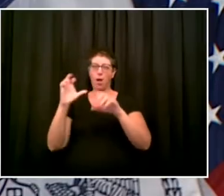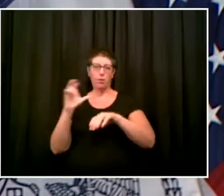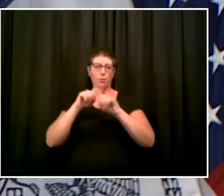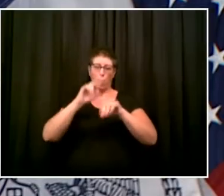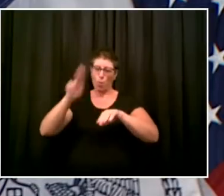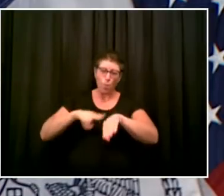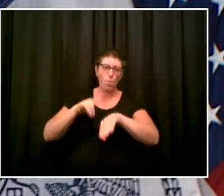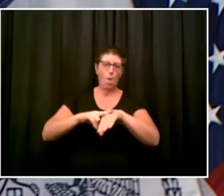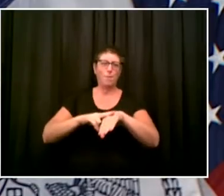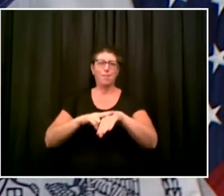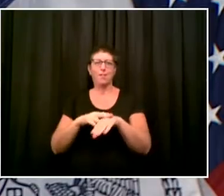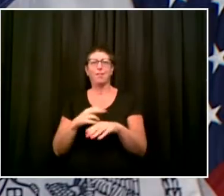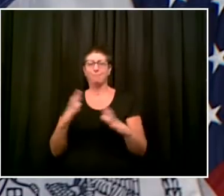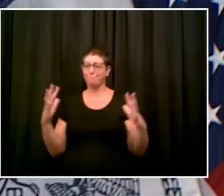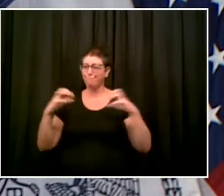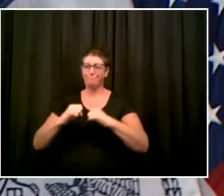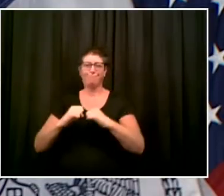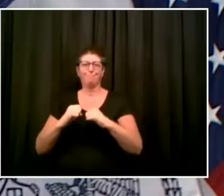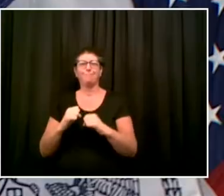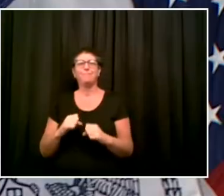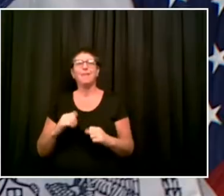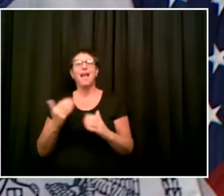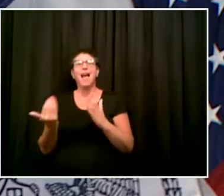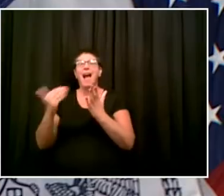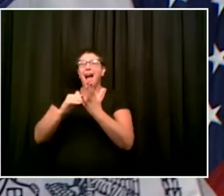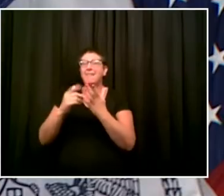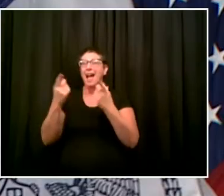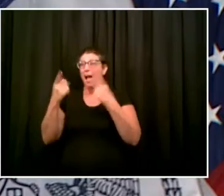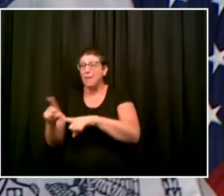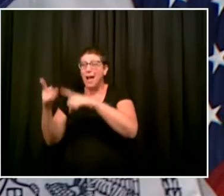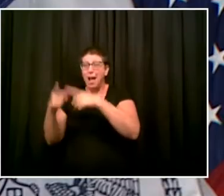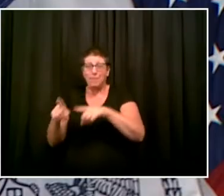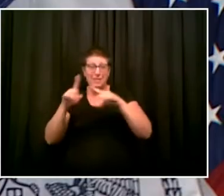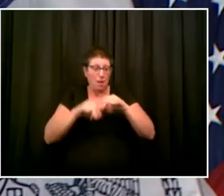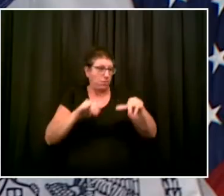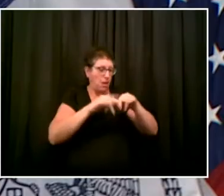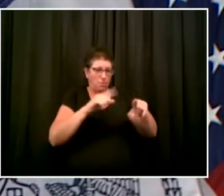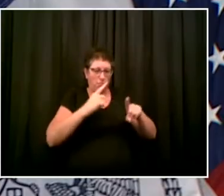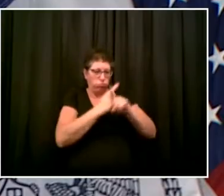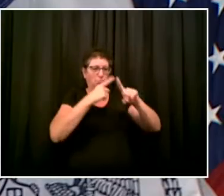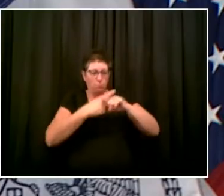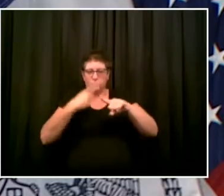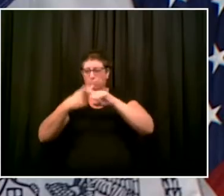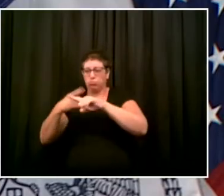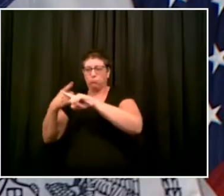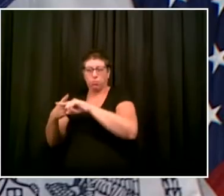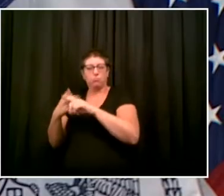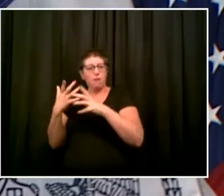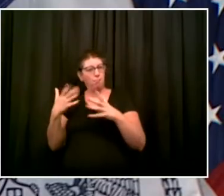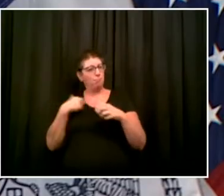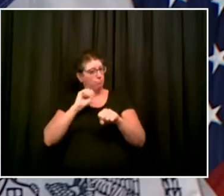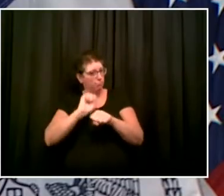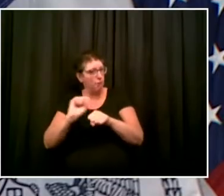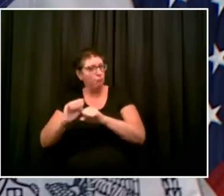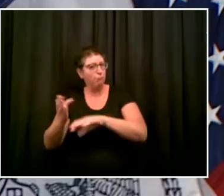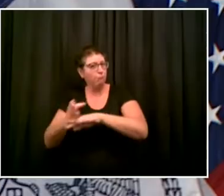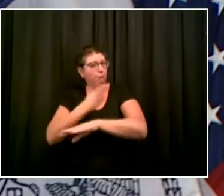TO BRING THIS CITY BACK. THINKING ABOUT WHAT WE HAVE BEEN TALKING ABOUT A YEAR AGO TODAY VERSUS,